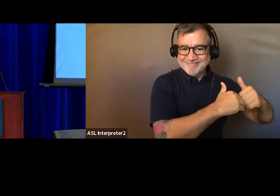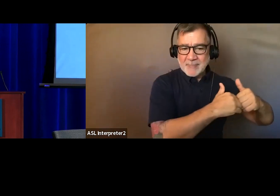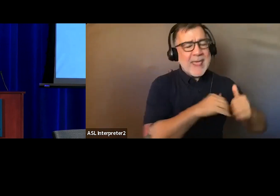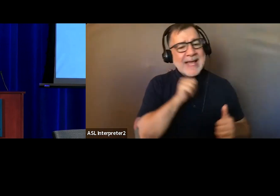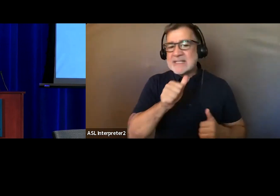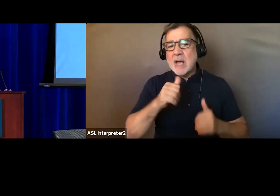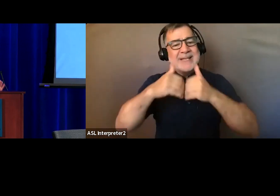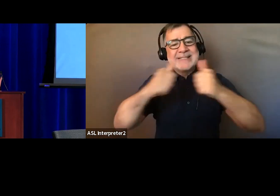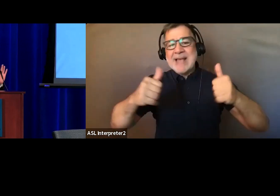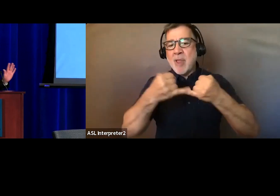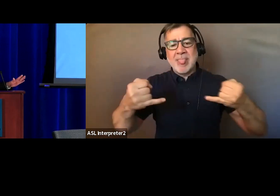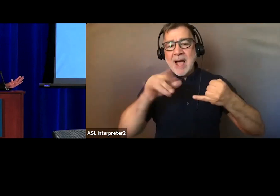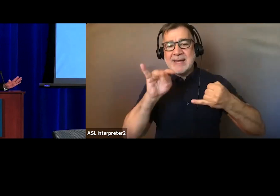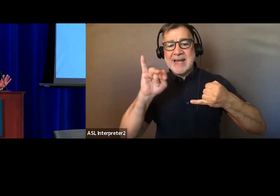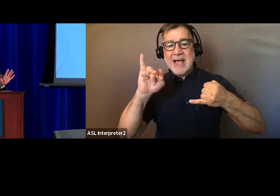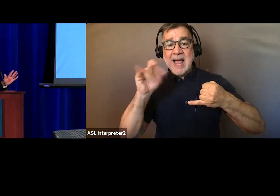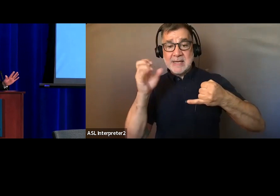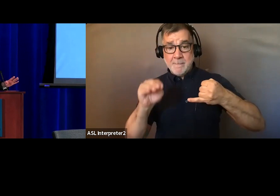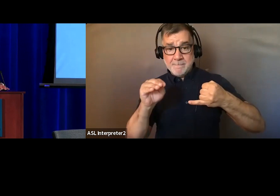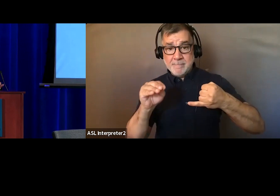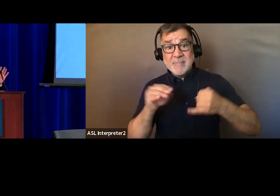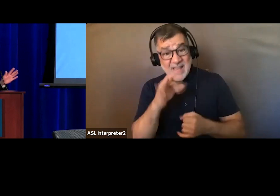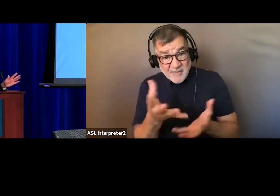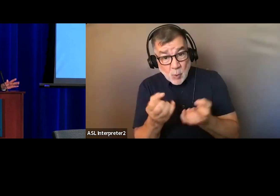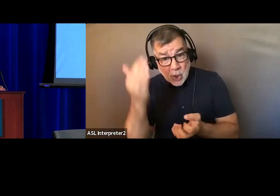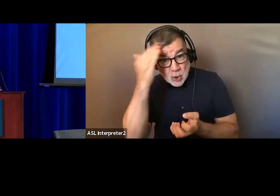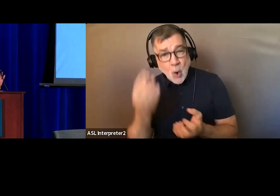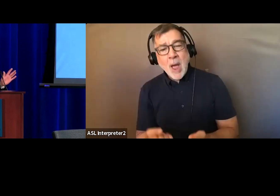If anybody's interested in knowing how much conference room space or auditorium space